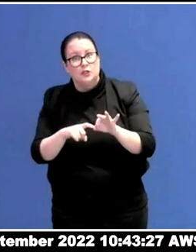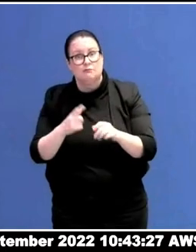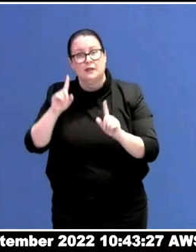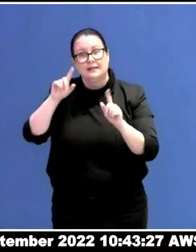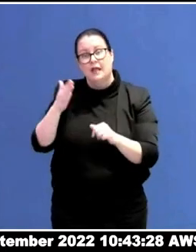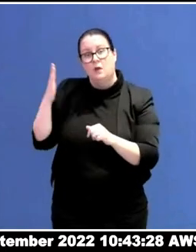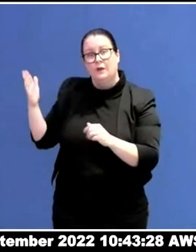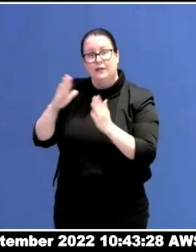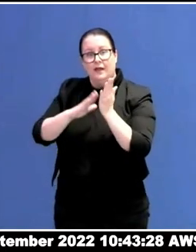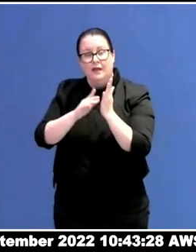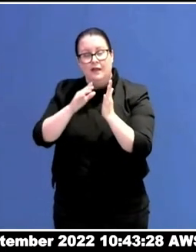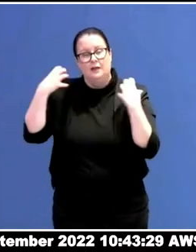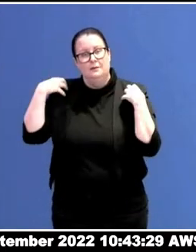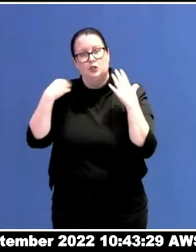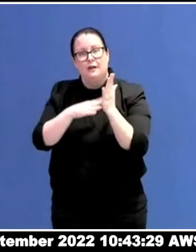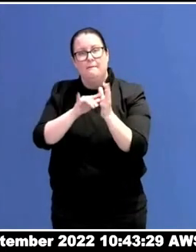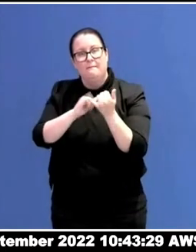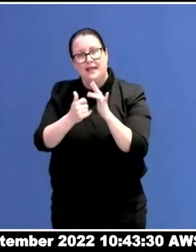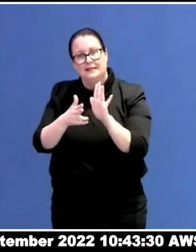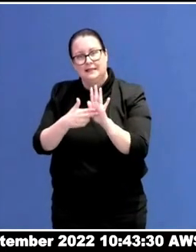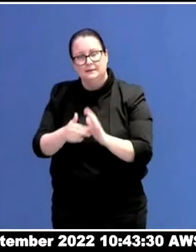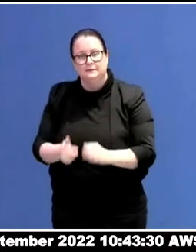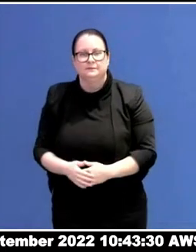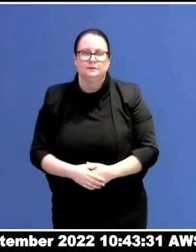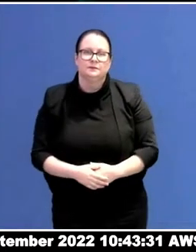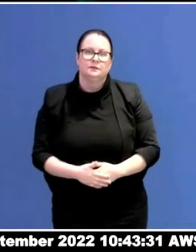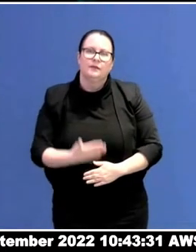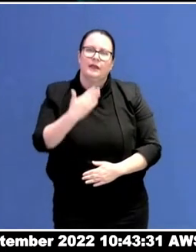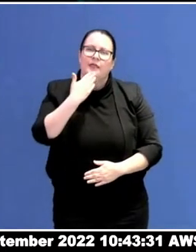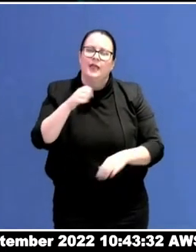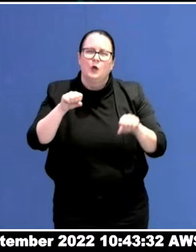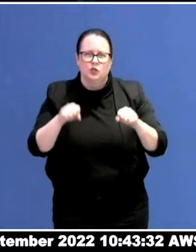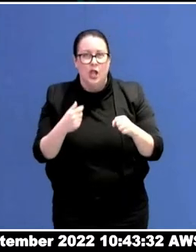Thank you, Chair. I have just got a couple of questions, Terry.